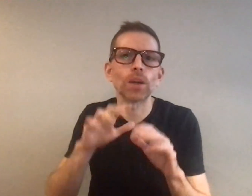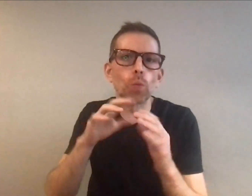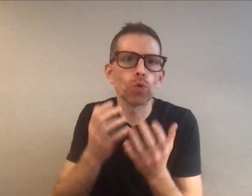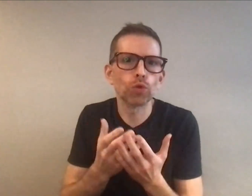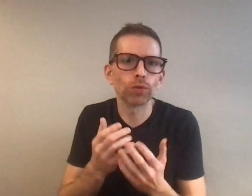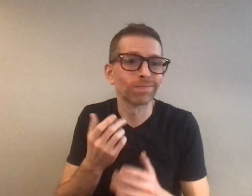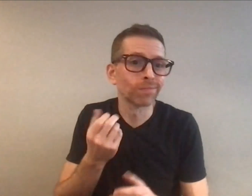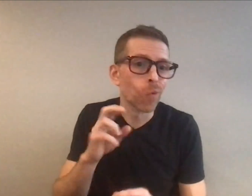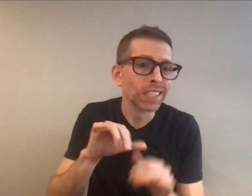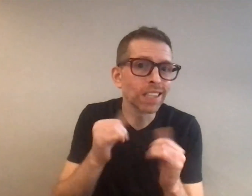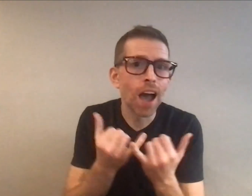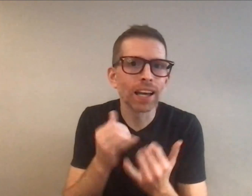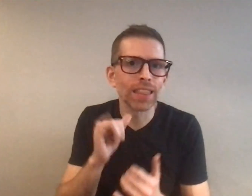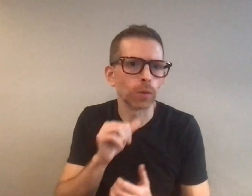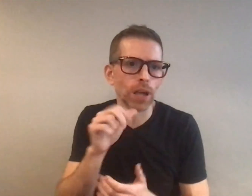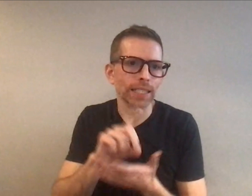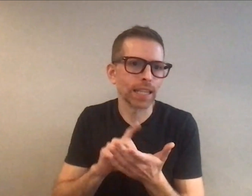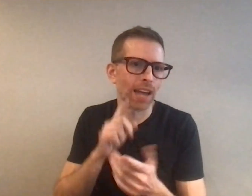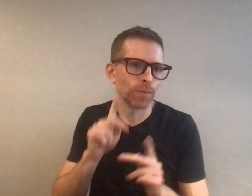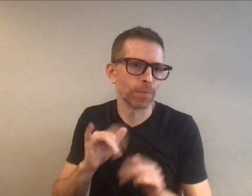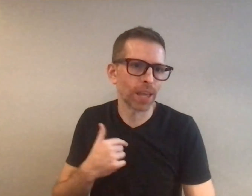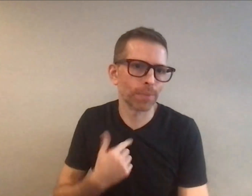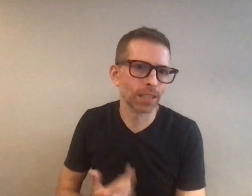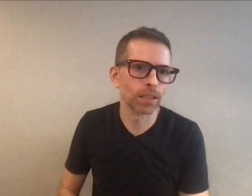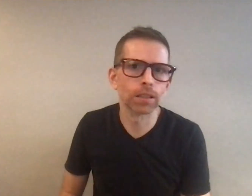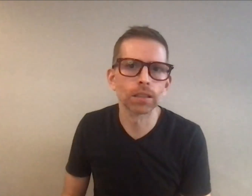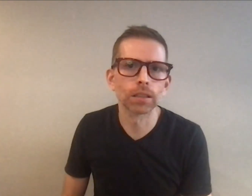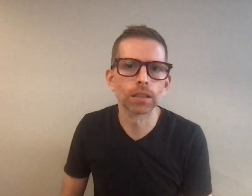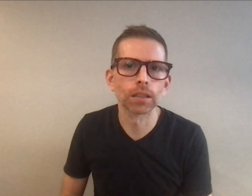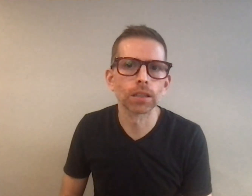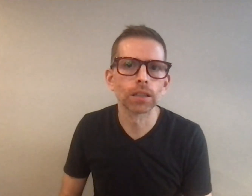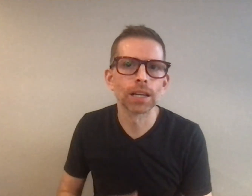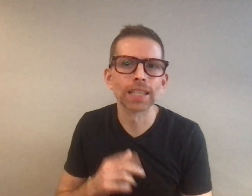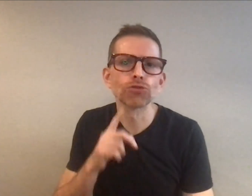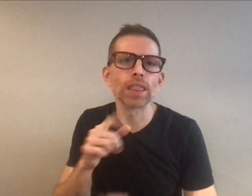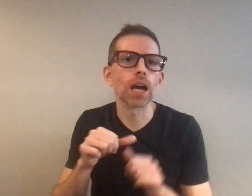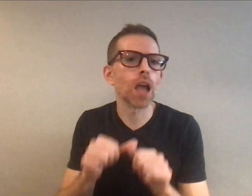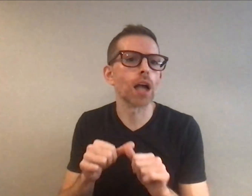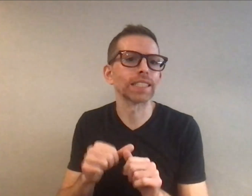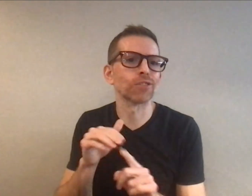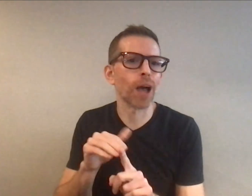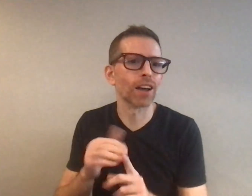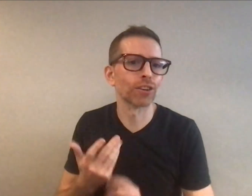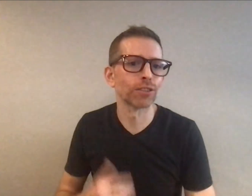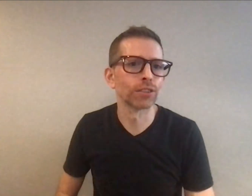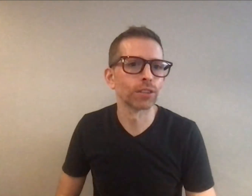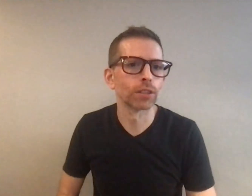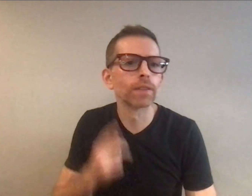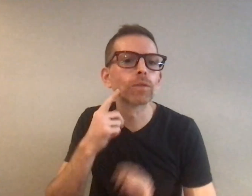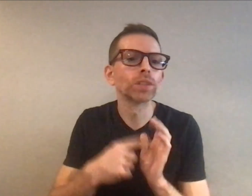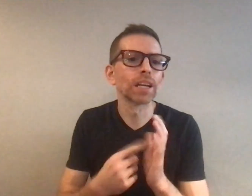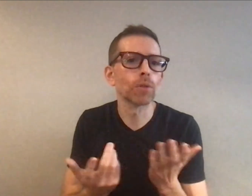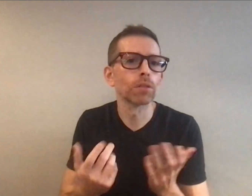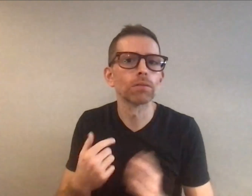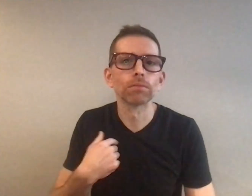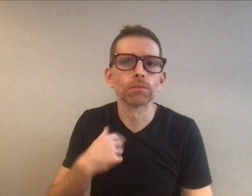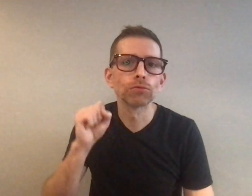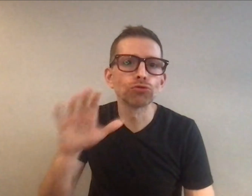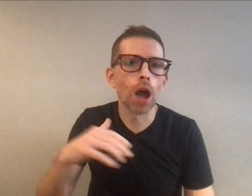that is not designed for people like me. It's an ongoing constant reminder. For example, I drop my kid off at school every morning